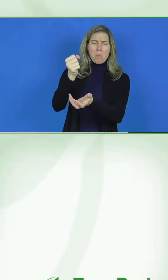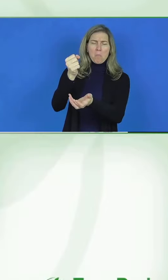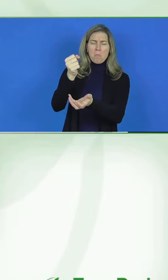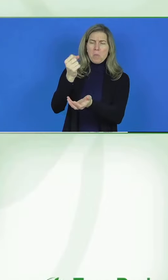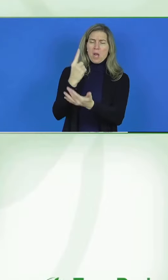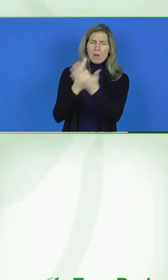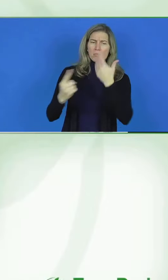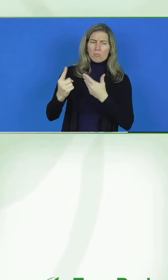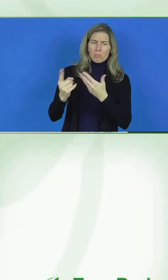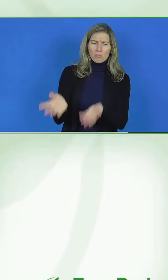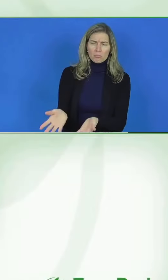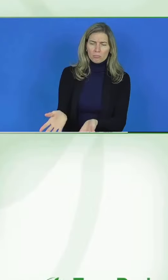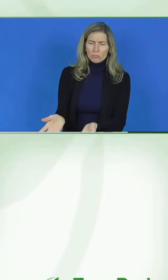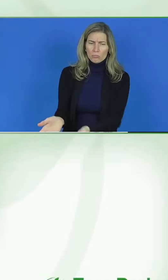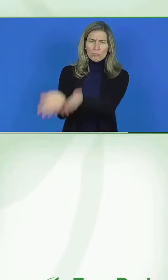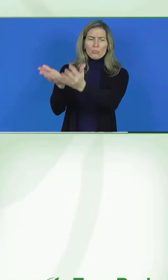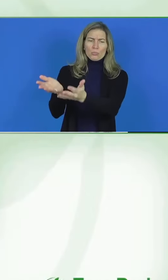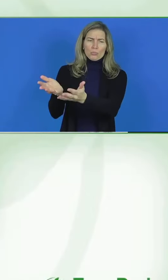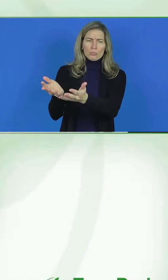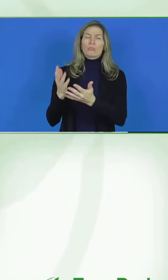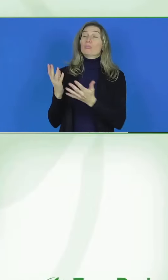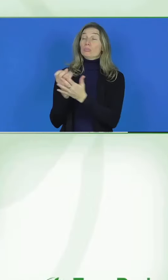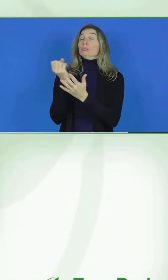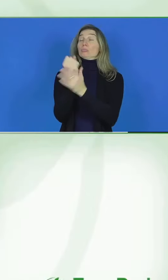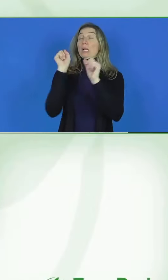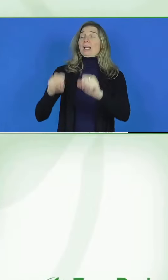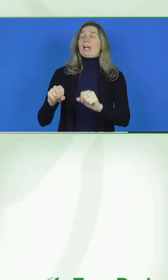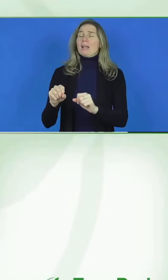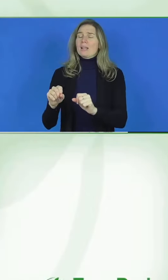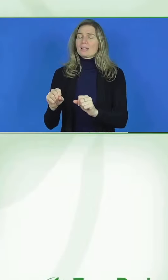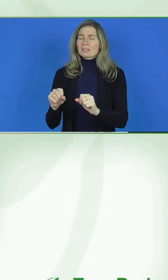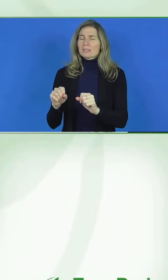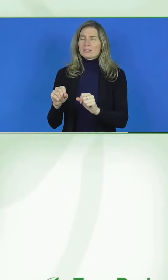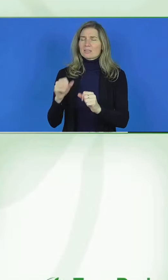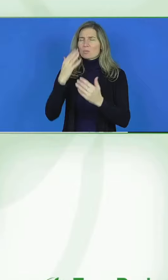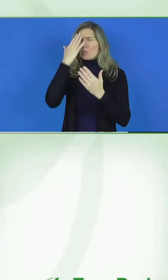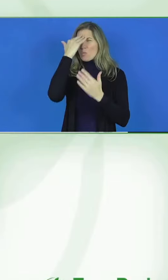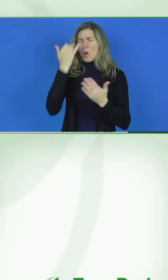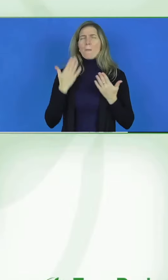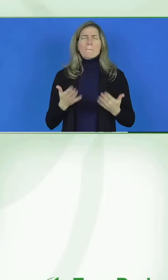Because people need to love at least as much as they need money.